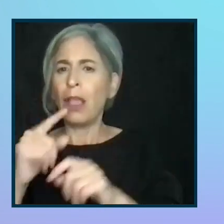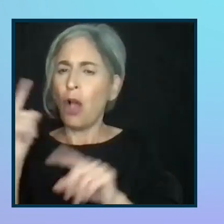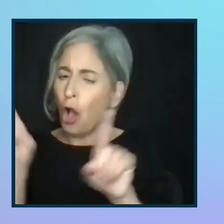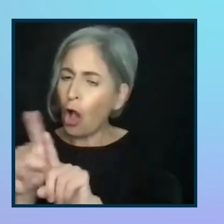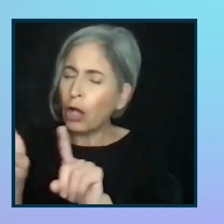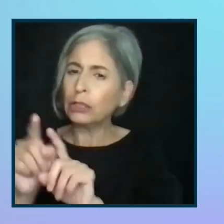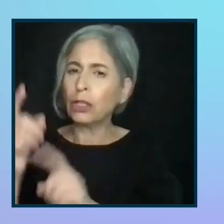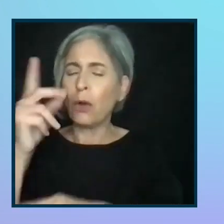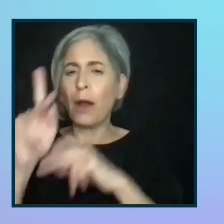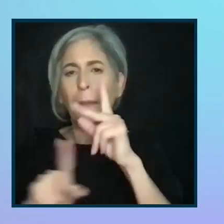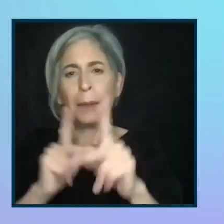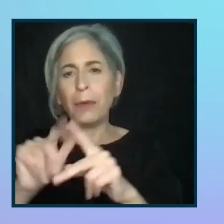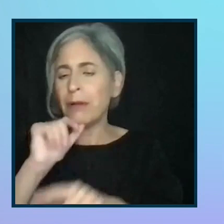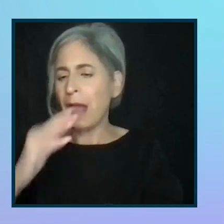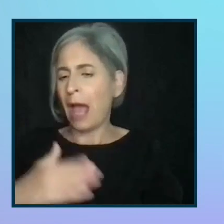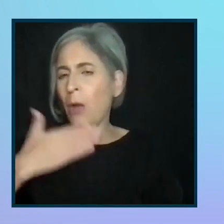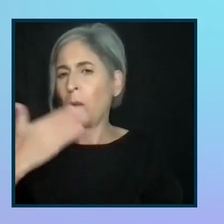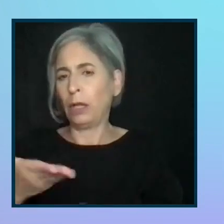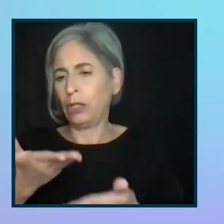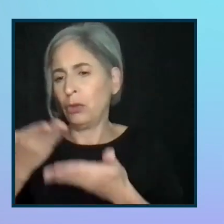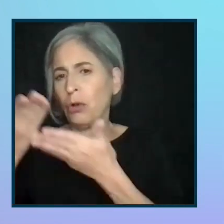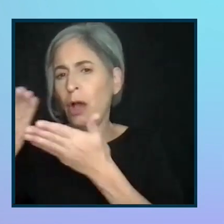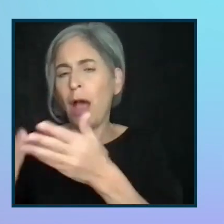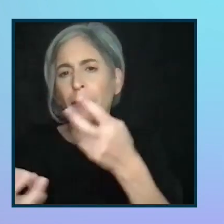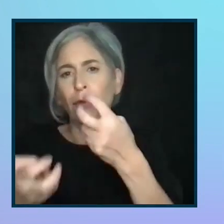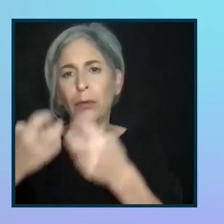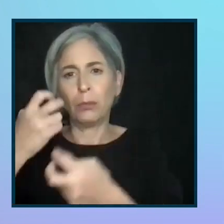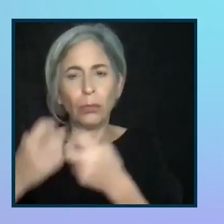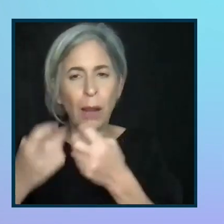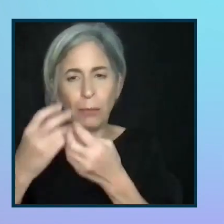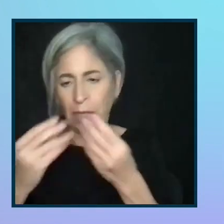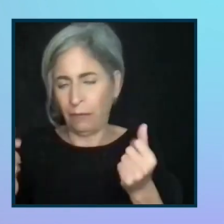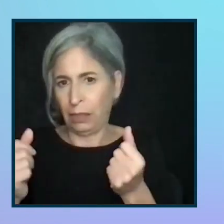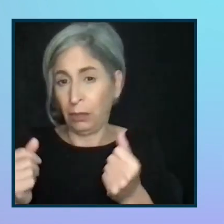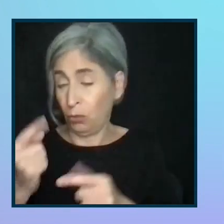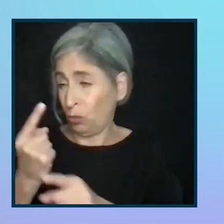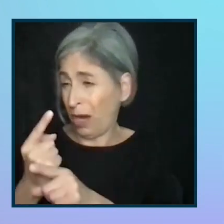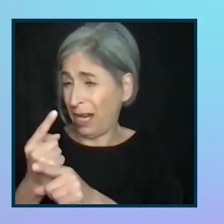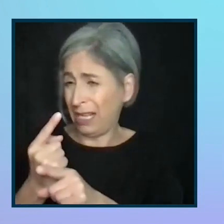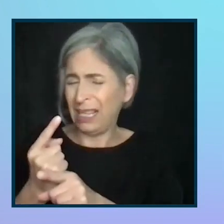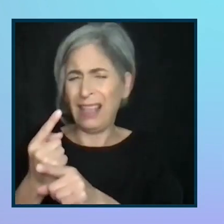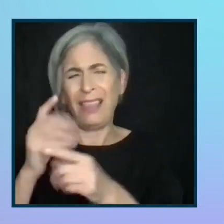that aren't willing to author problems, right? And I'm trying to understand what this disconnect is.